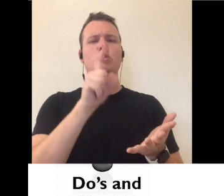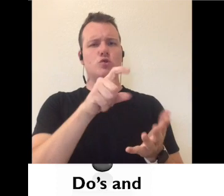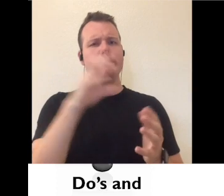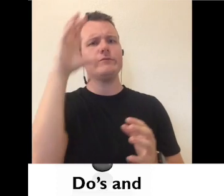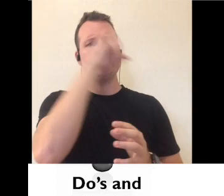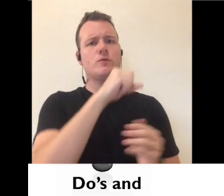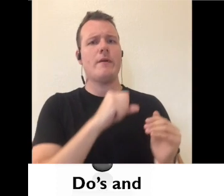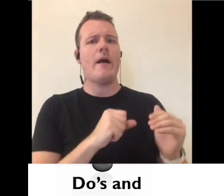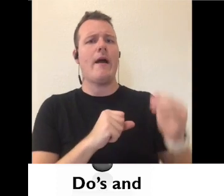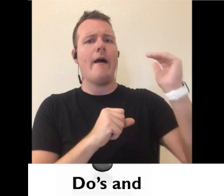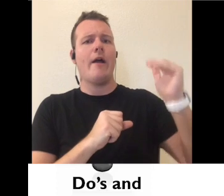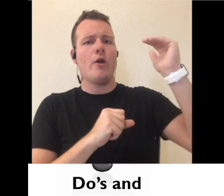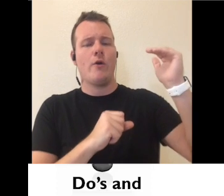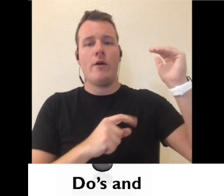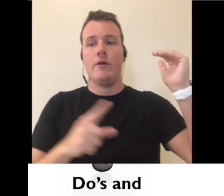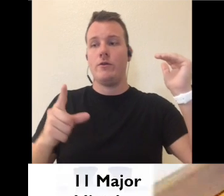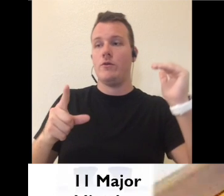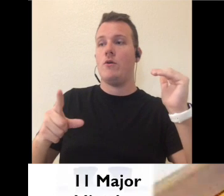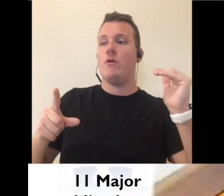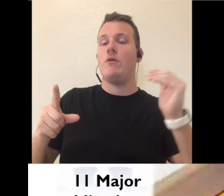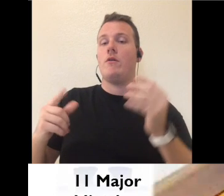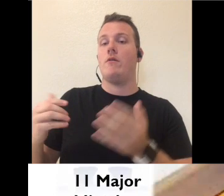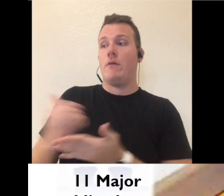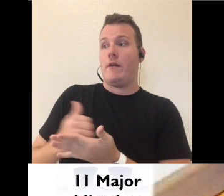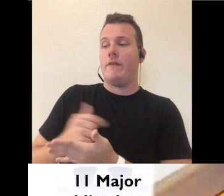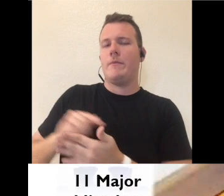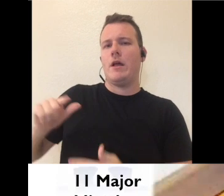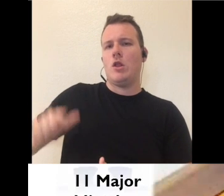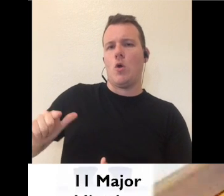present your sales as lower than you really think they're going to be. Now